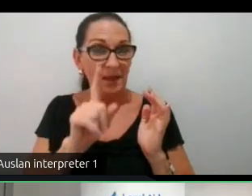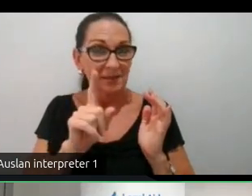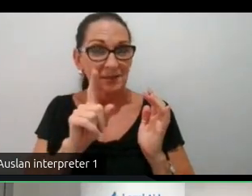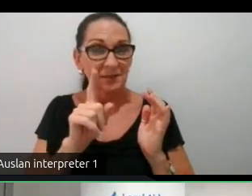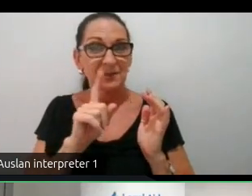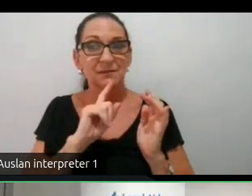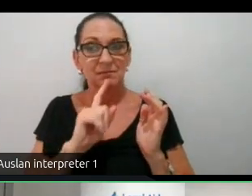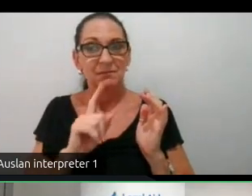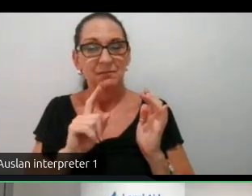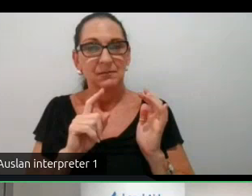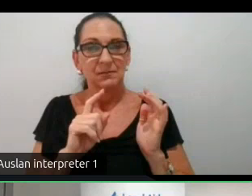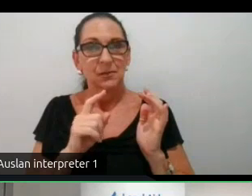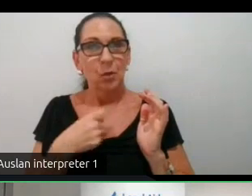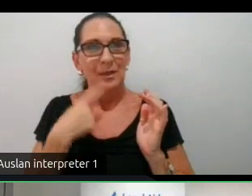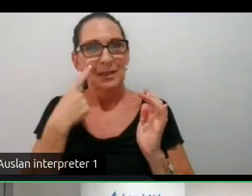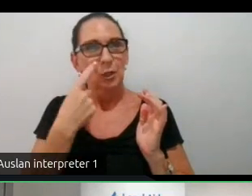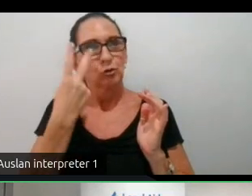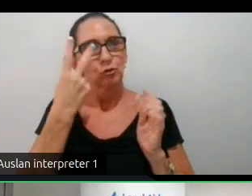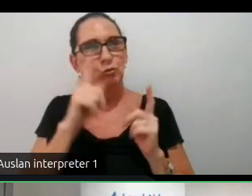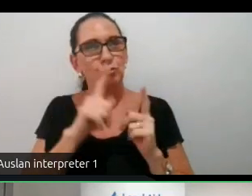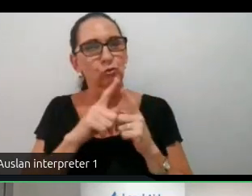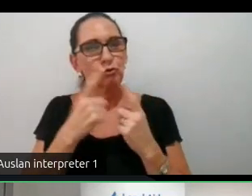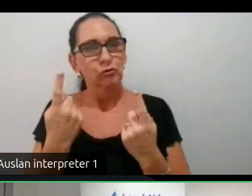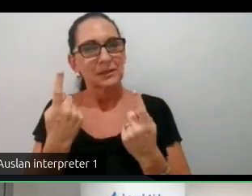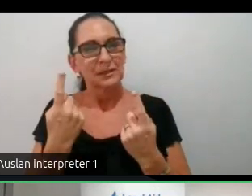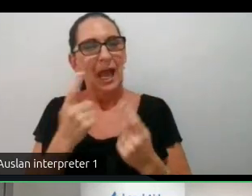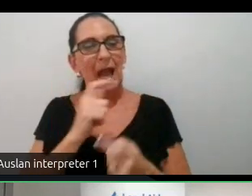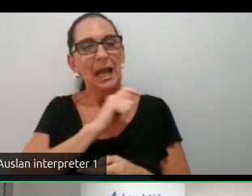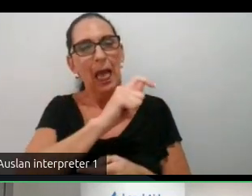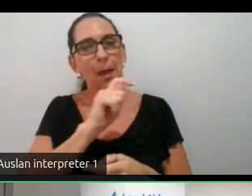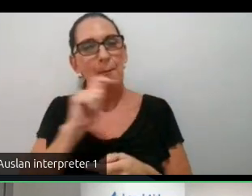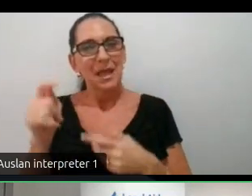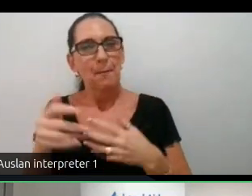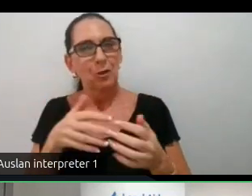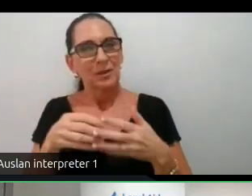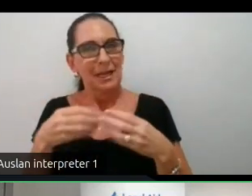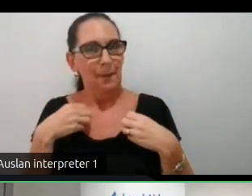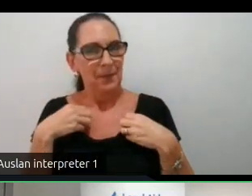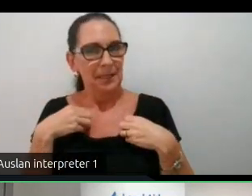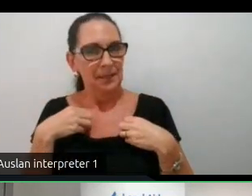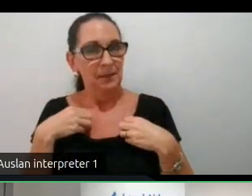I think it's fair to say we probably see two different types of claims management companies.